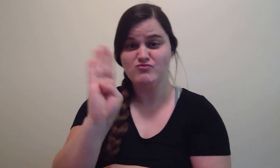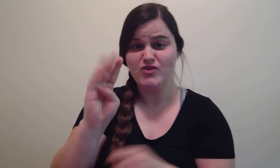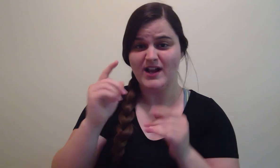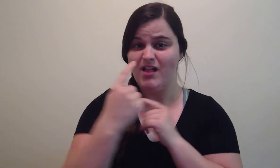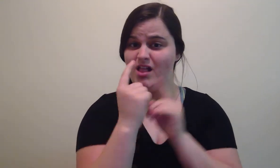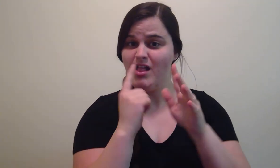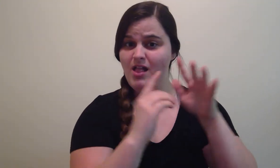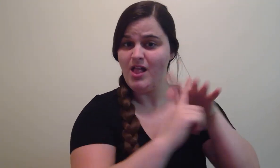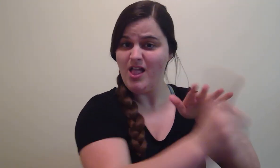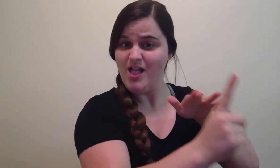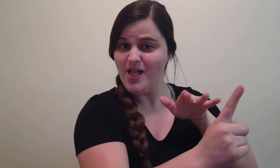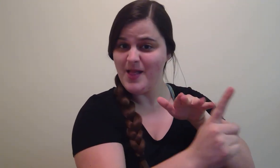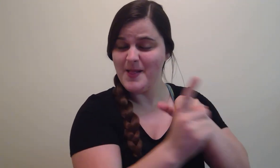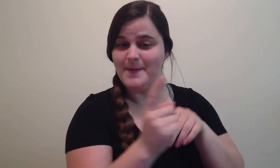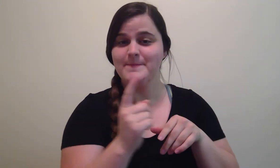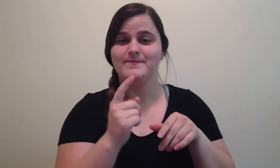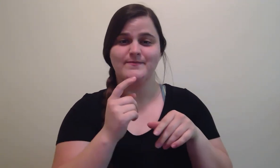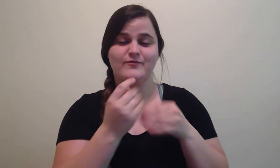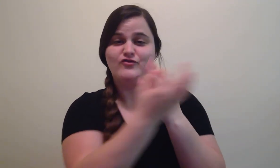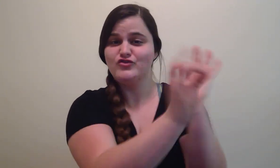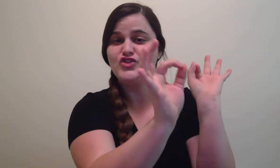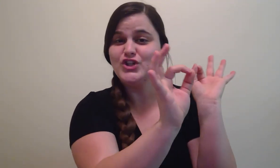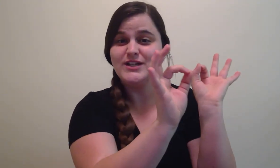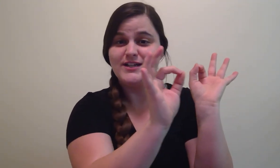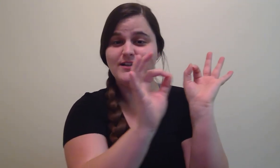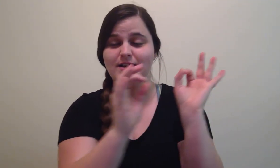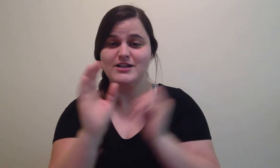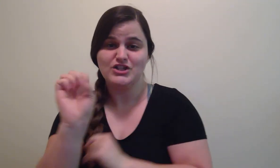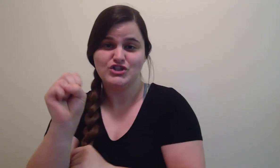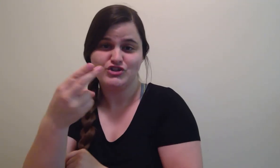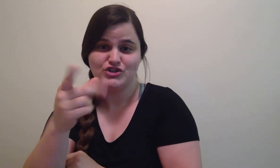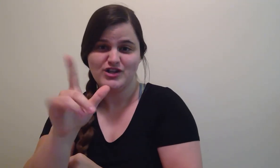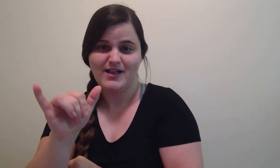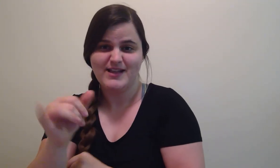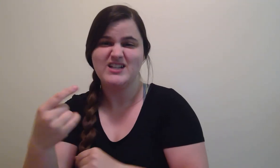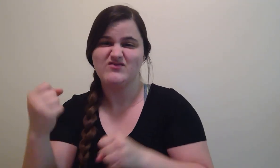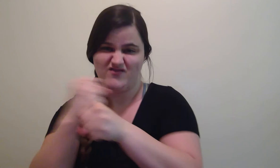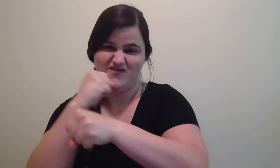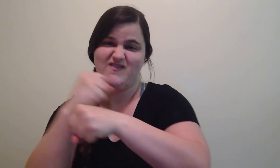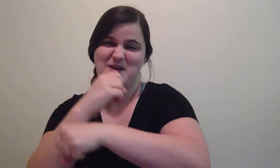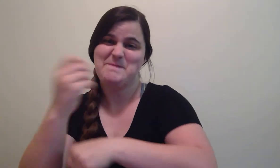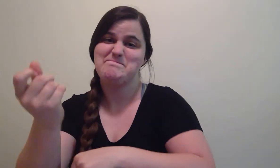Bryce ran away the minute he was free, but not Shelly. Oh, no-no-no! She came at me,